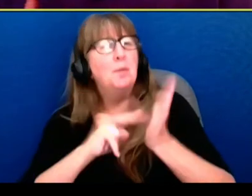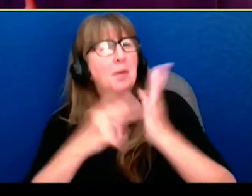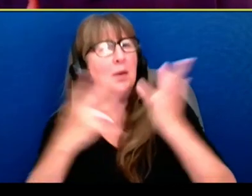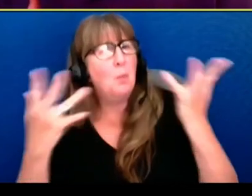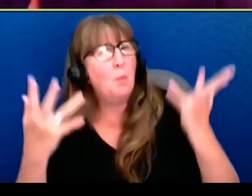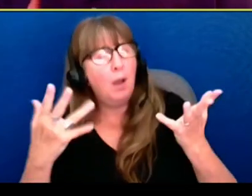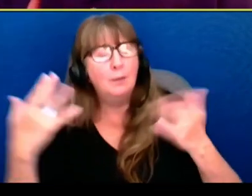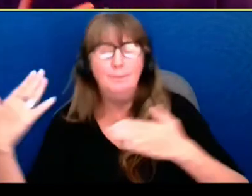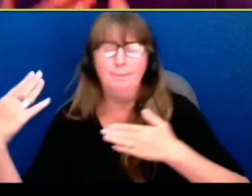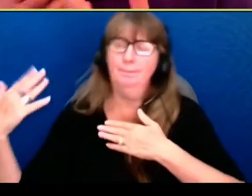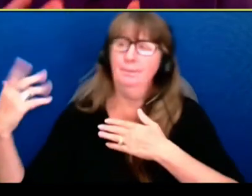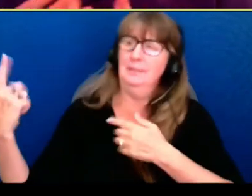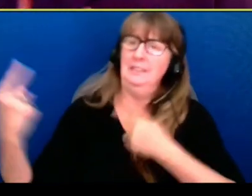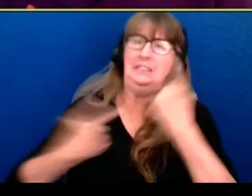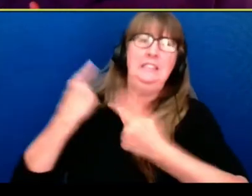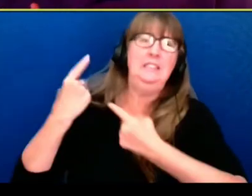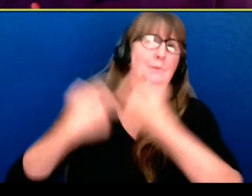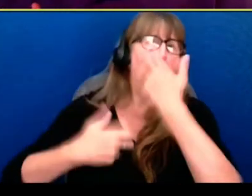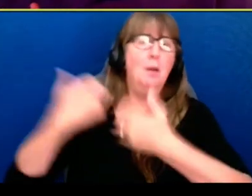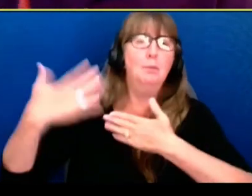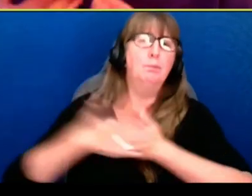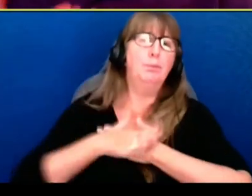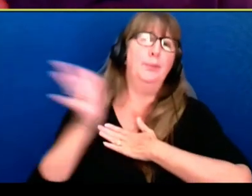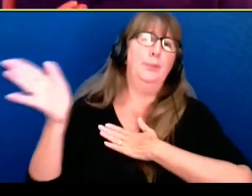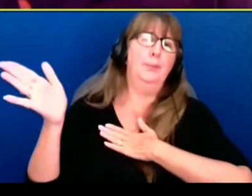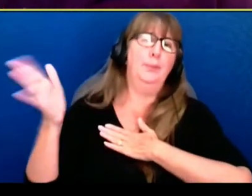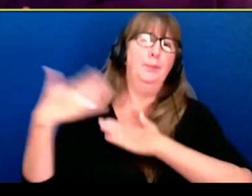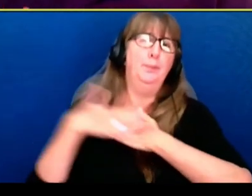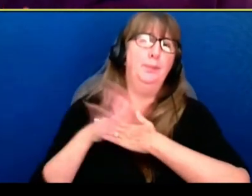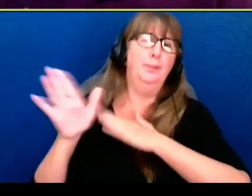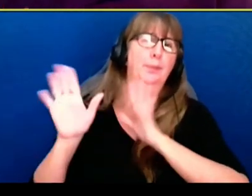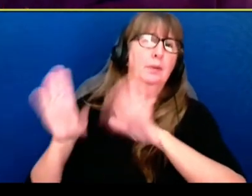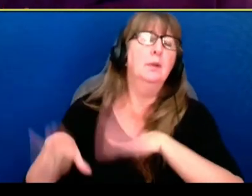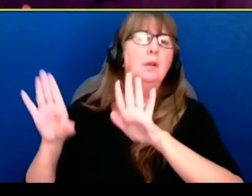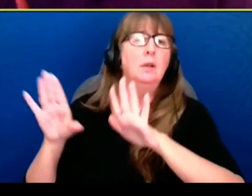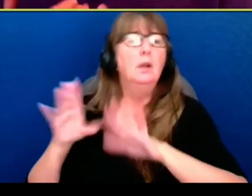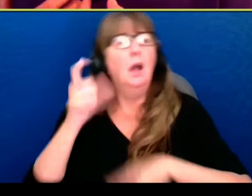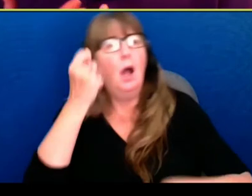Understand that parents being a parent of a child with disabilities, it's very stressful.